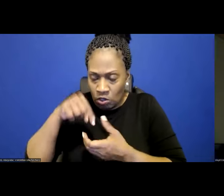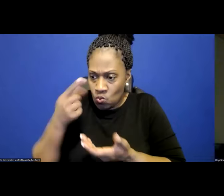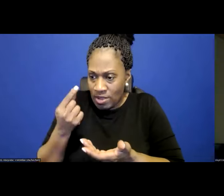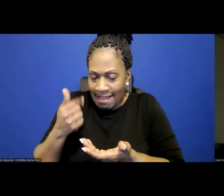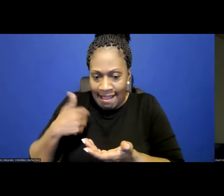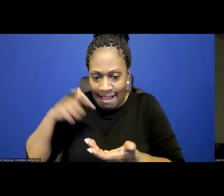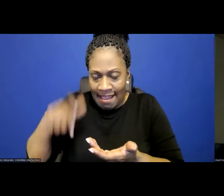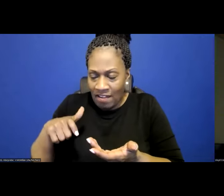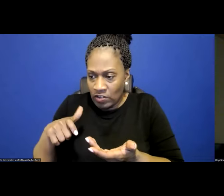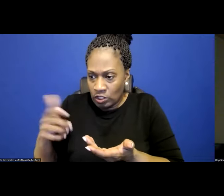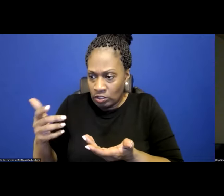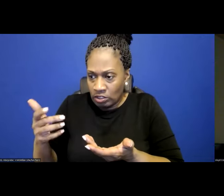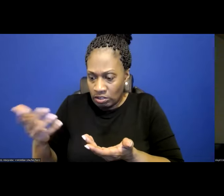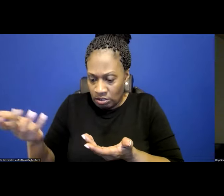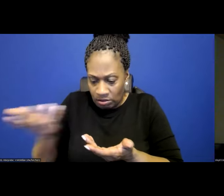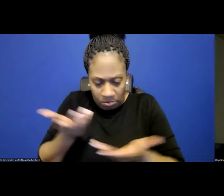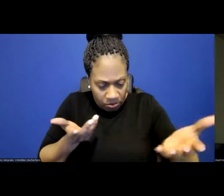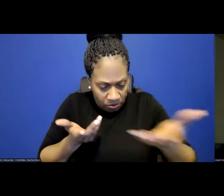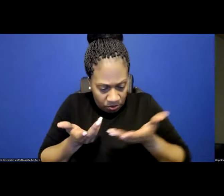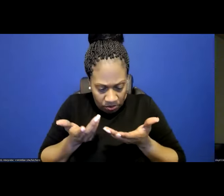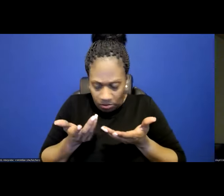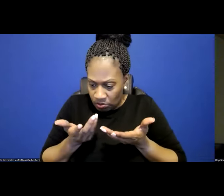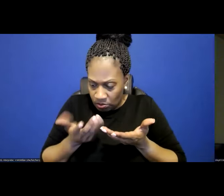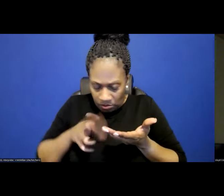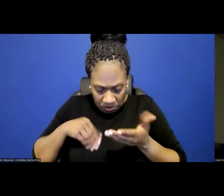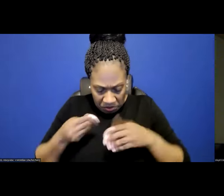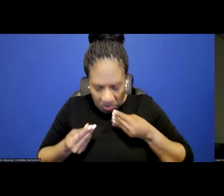to bring all of ourselves to a stage or a composition